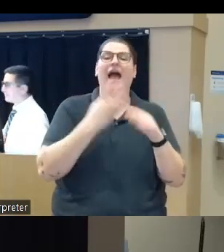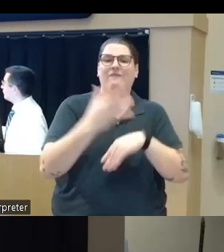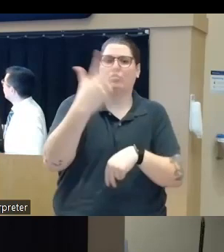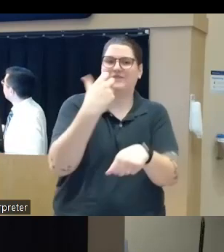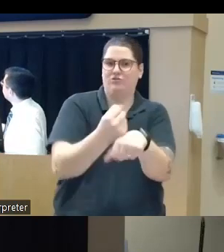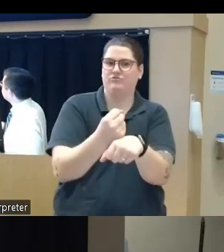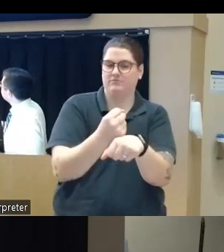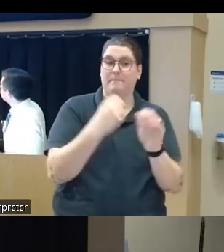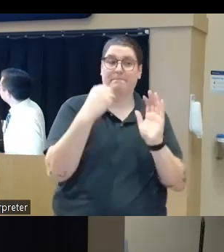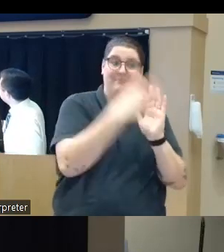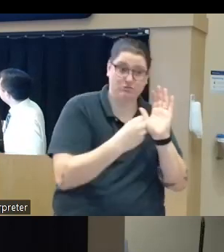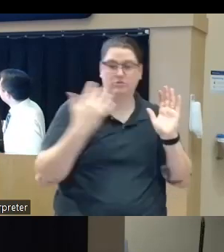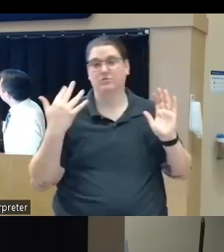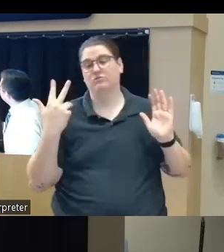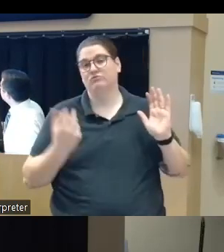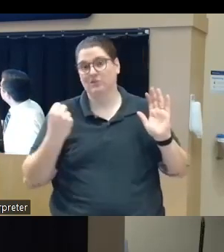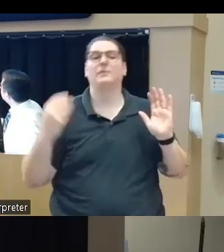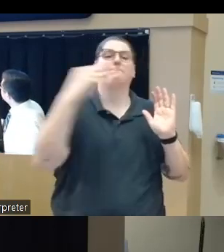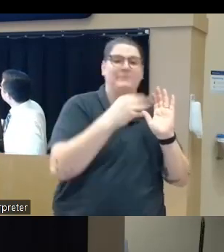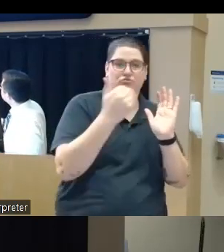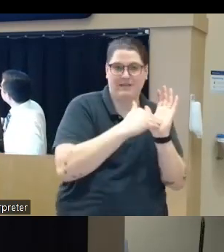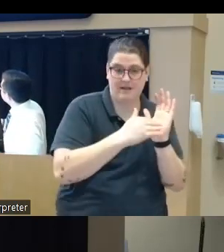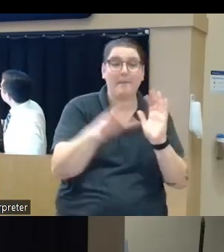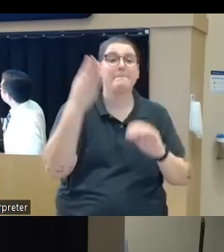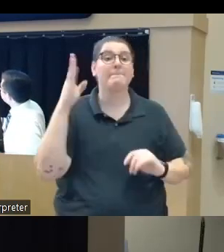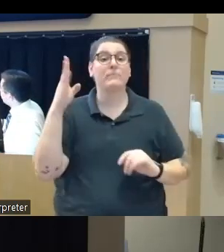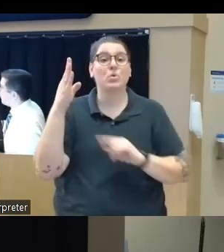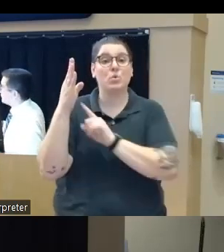graph is a little weird but it's really intriguing so when you look at Blue these are the their Pro